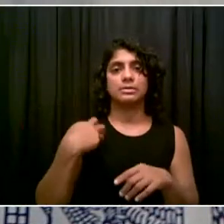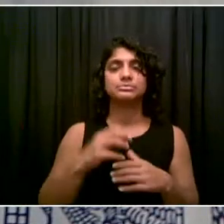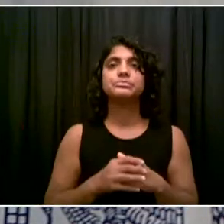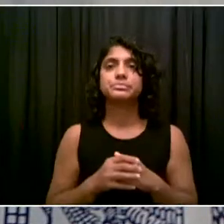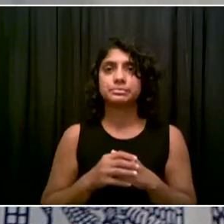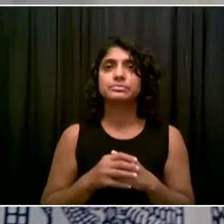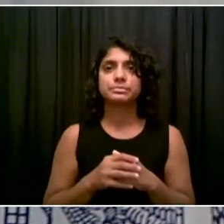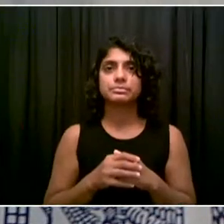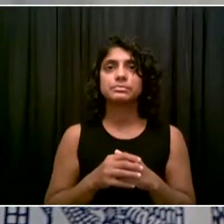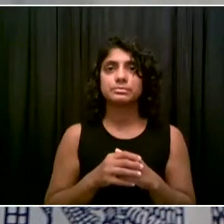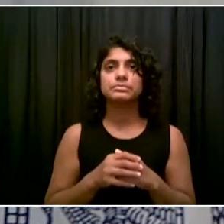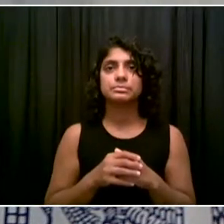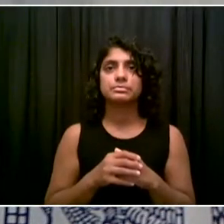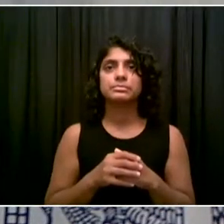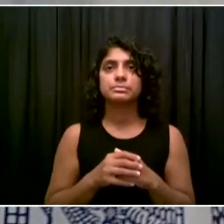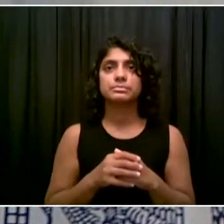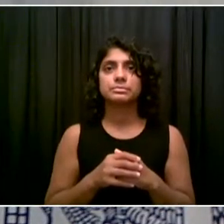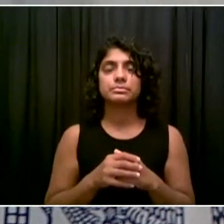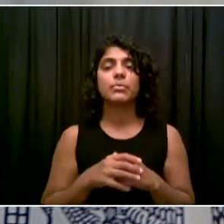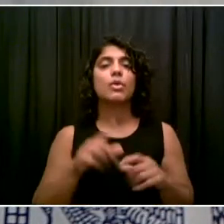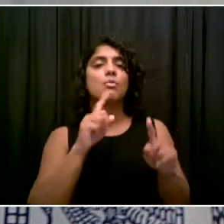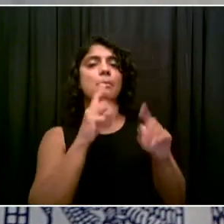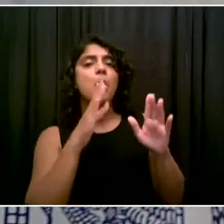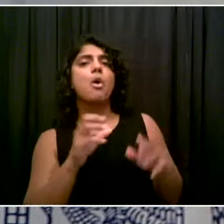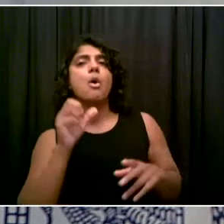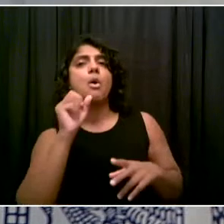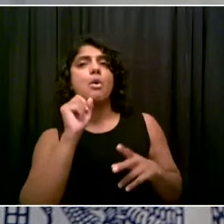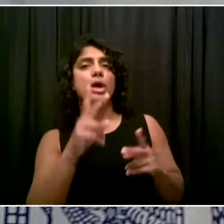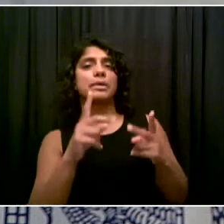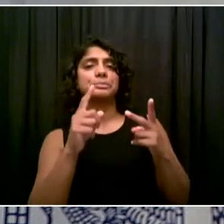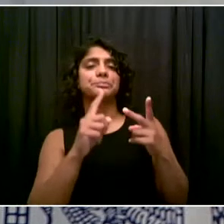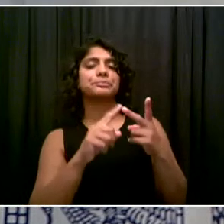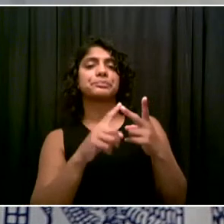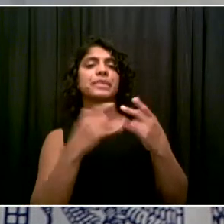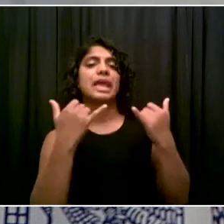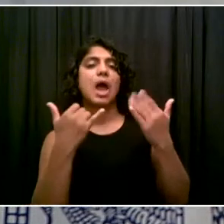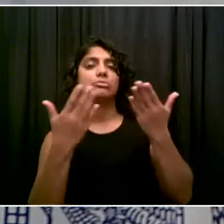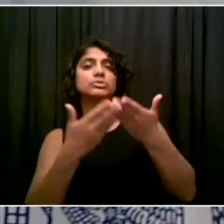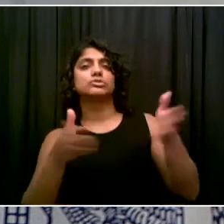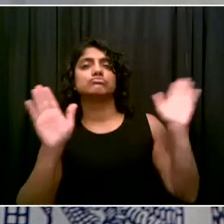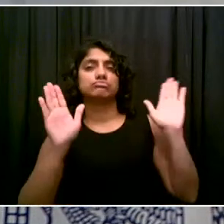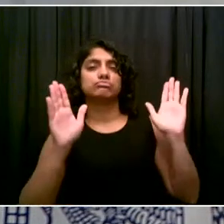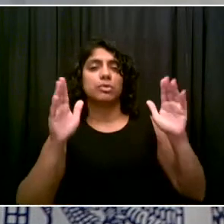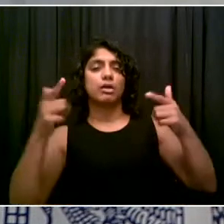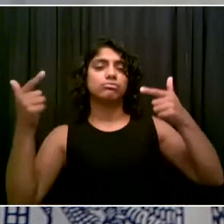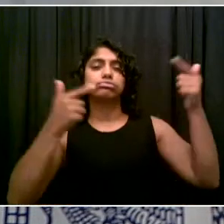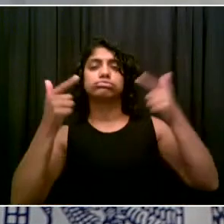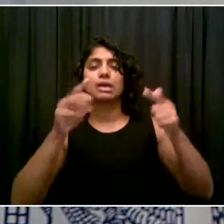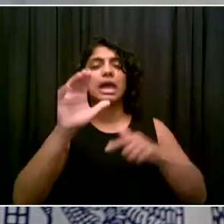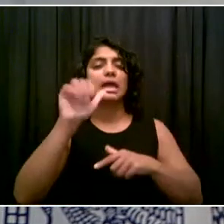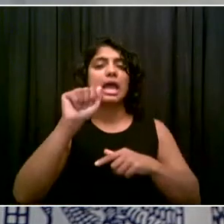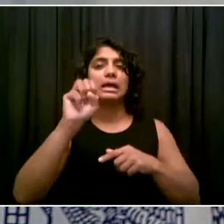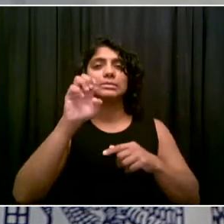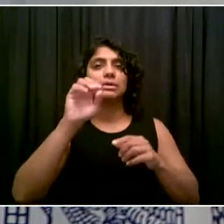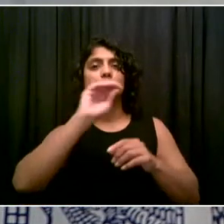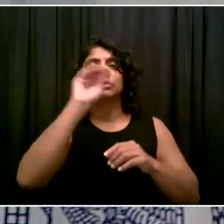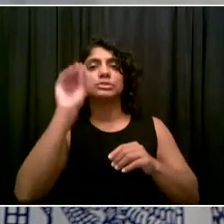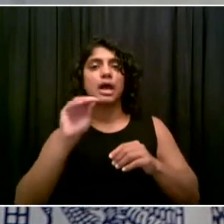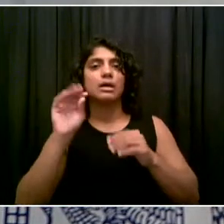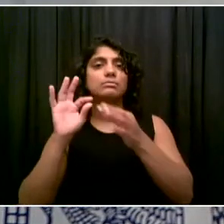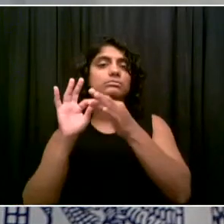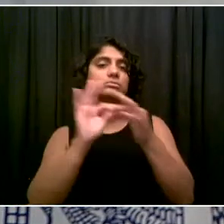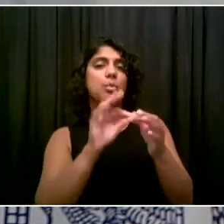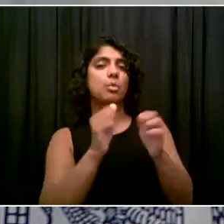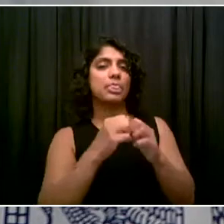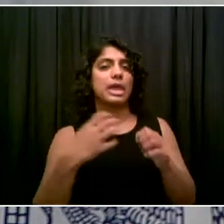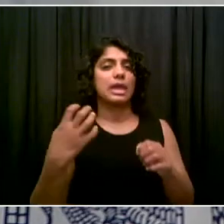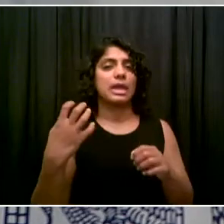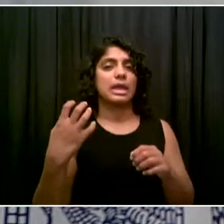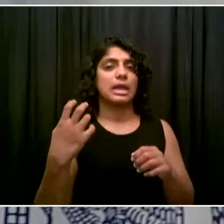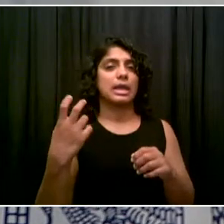Reporter: I